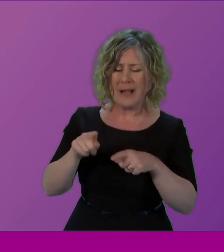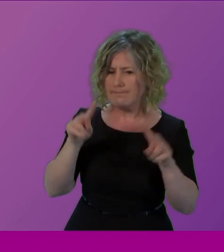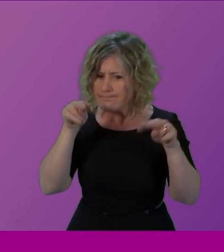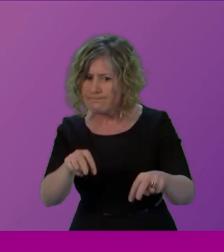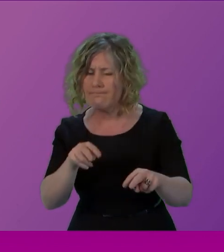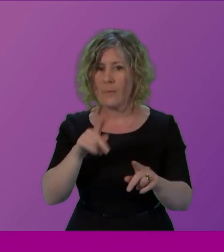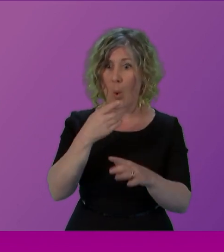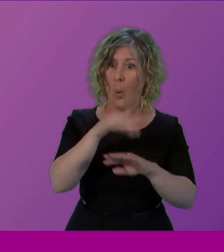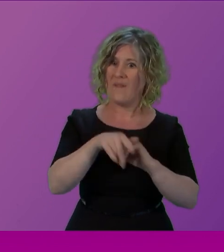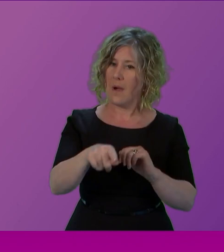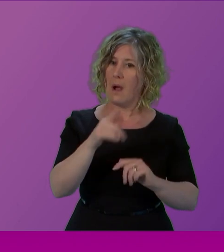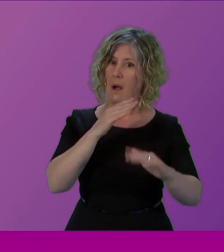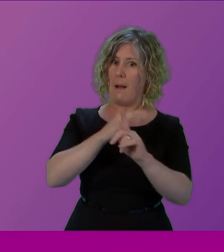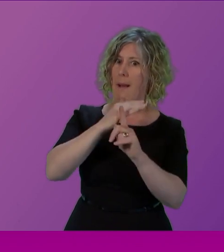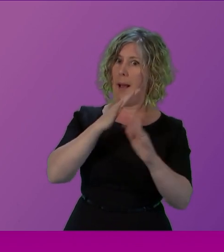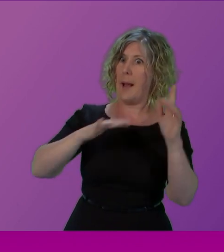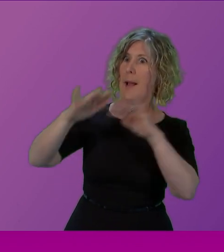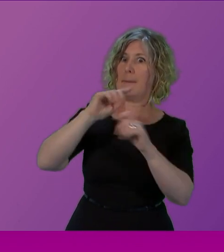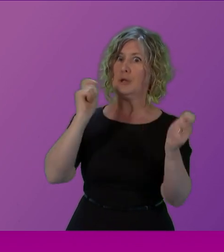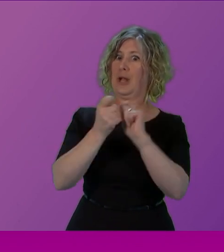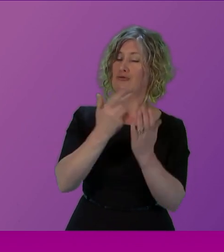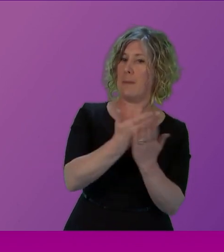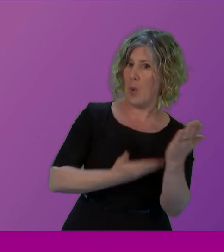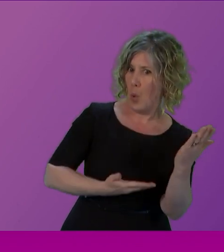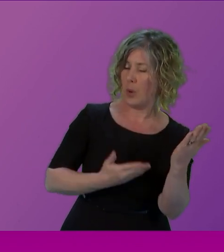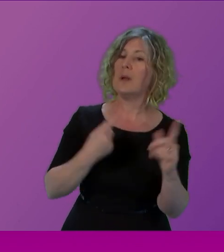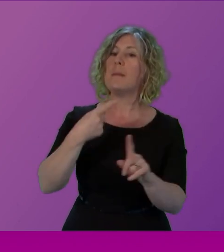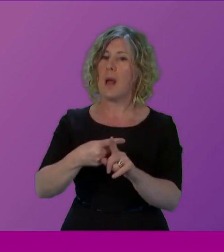Climate Change Committee report as well as looking at progress towards the update of